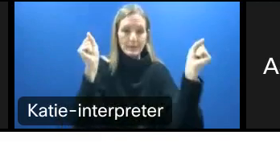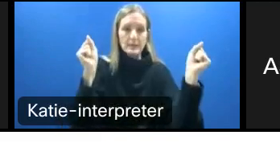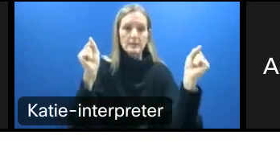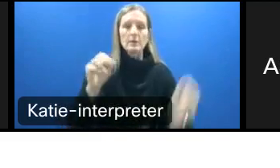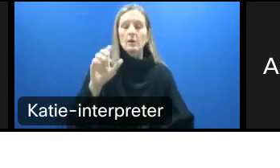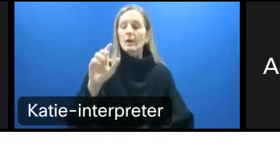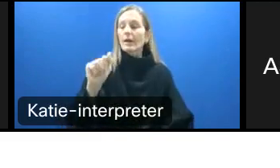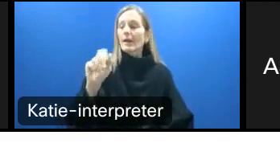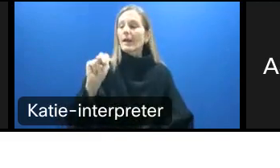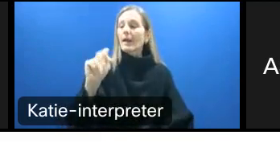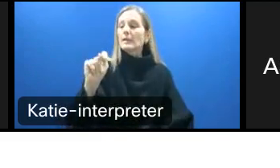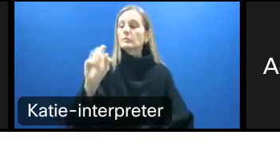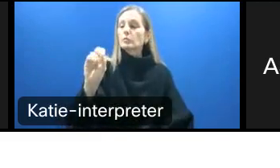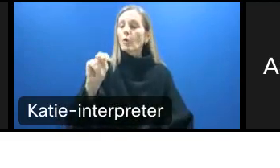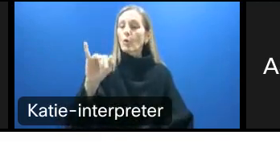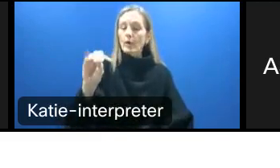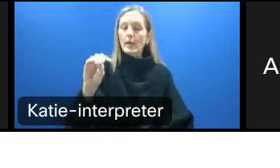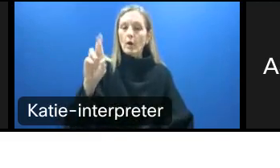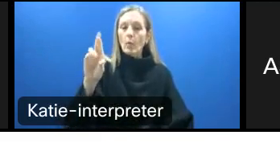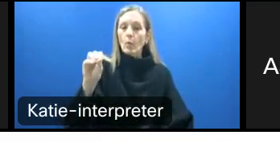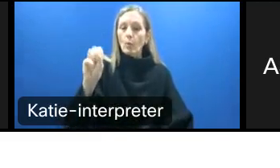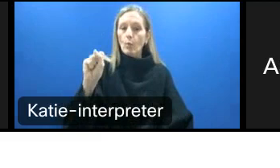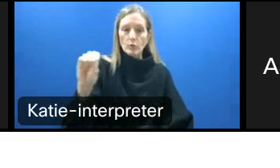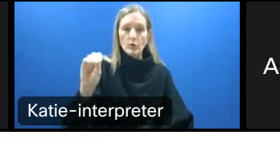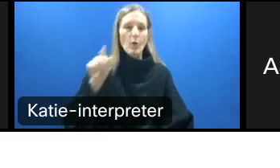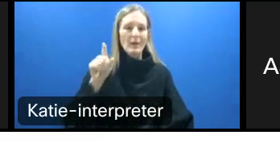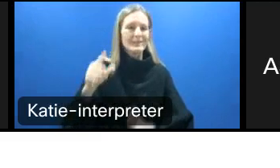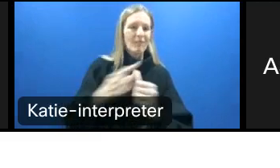His 1st visit since taking office in 2022.